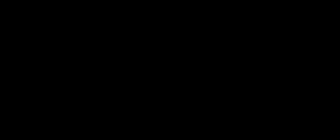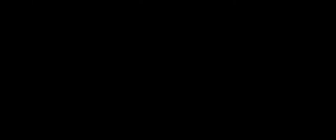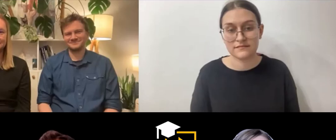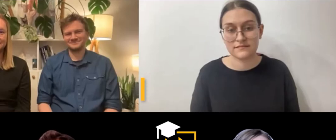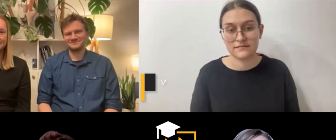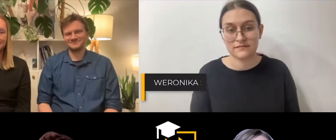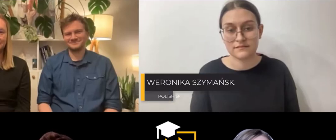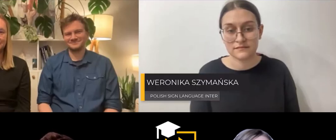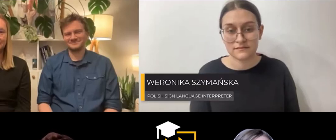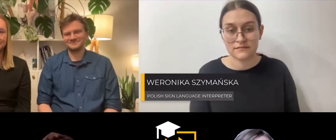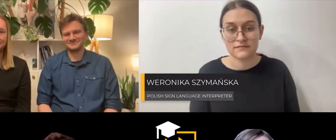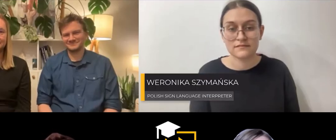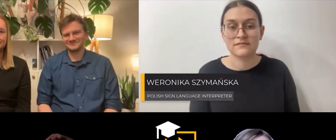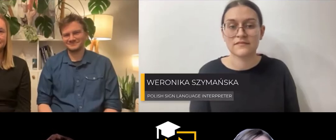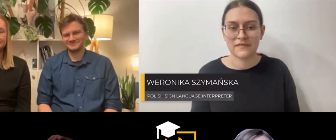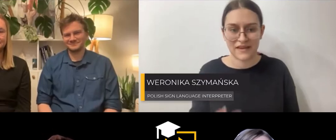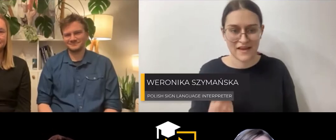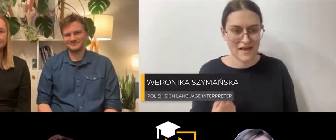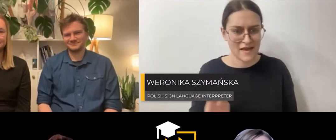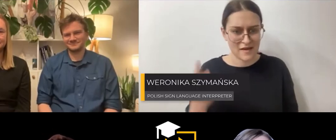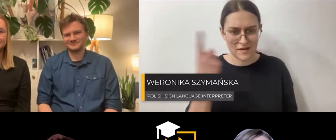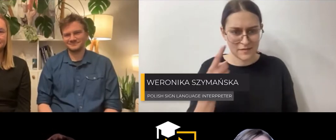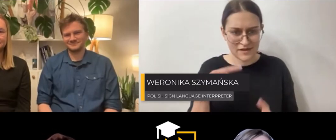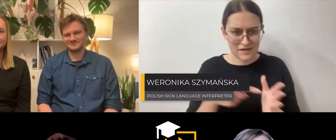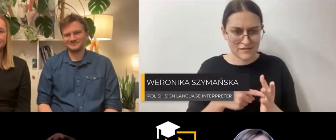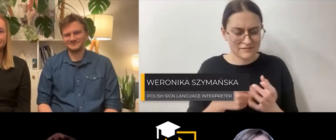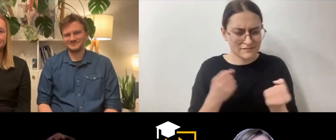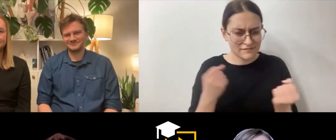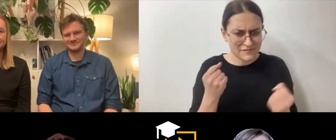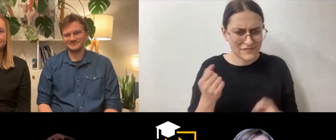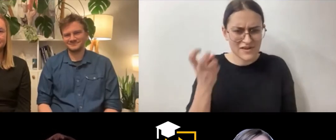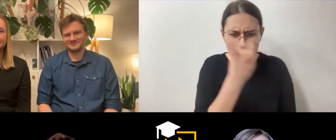I find it fascinating that we were able to find you today,